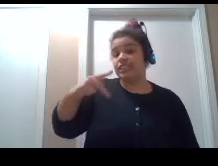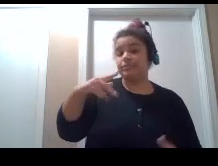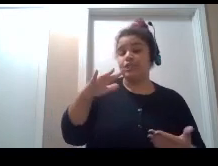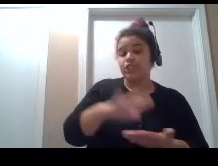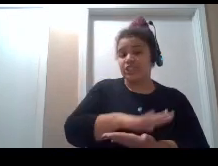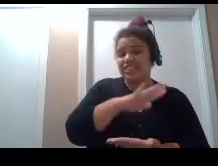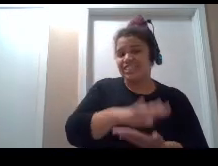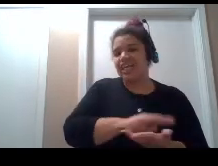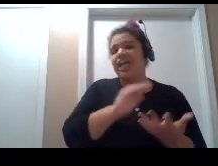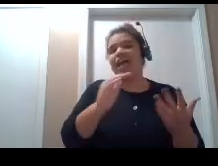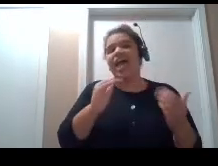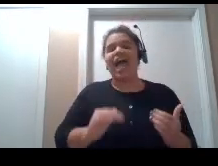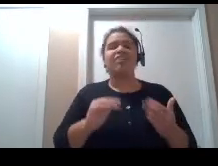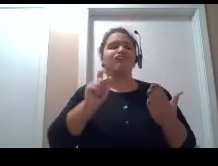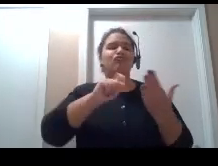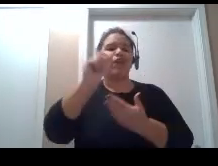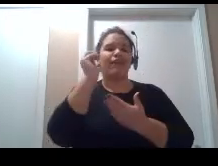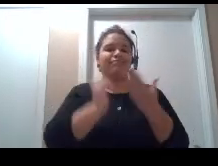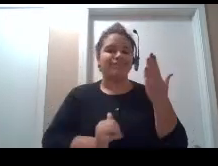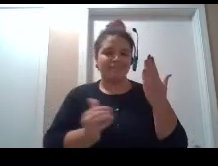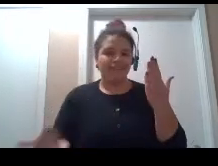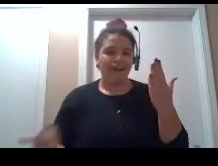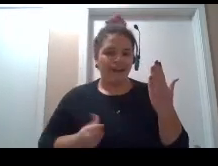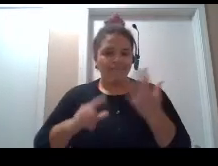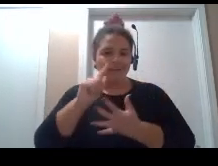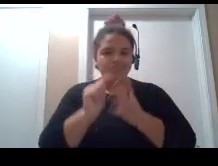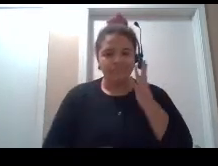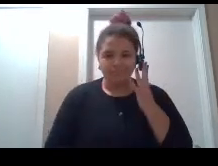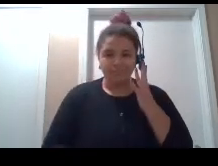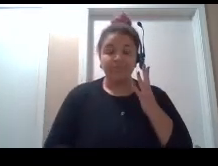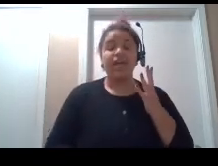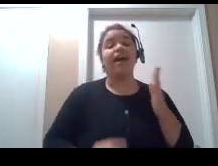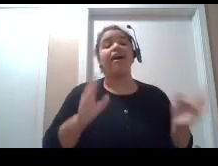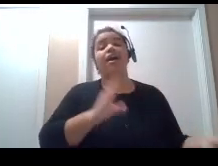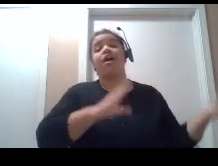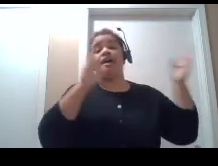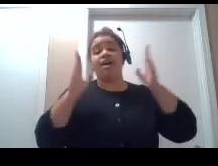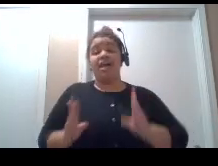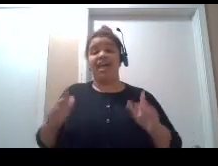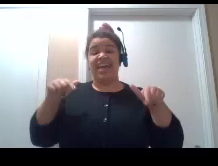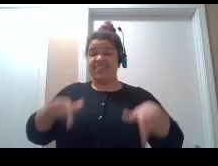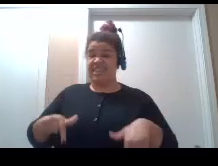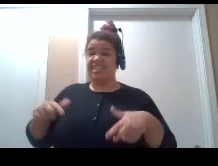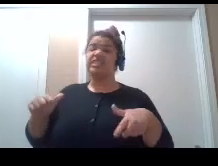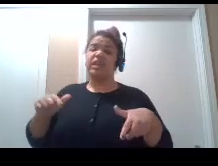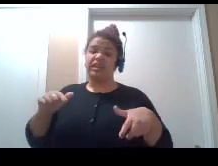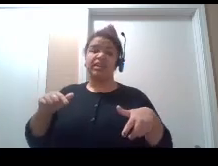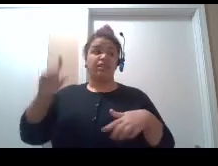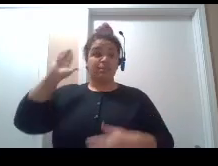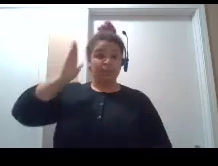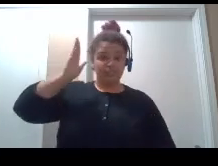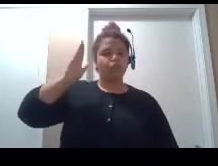and the Virtual Hiring Event Checklist. And finally, this presentation is being recorded